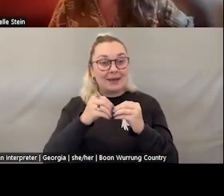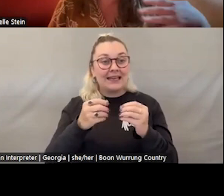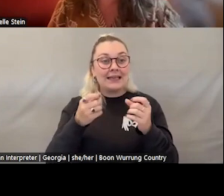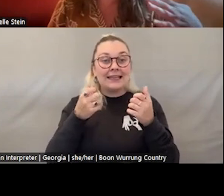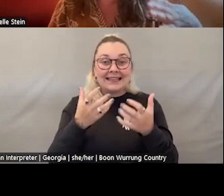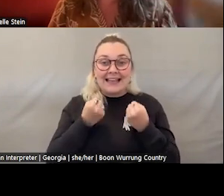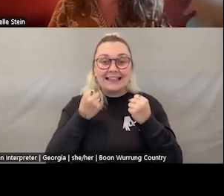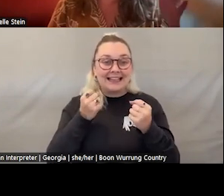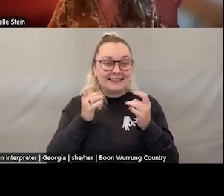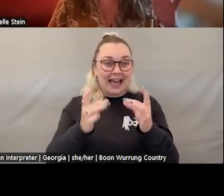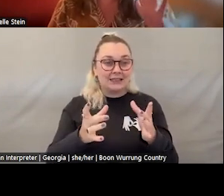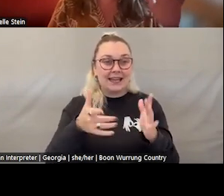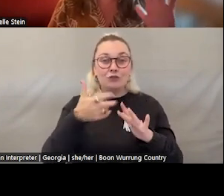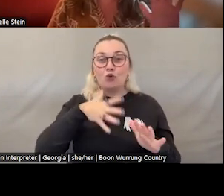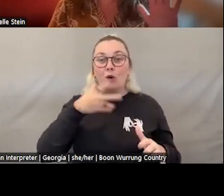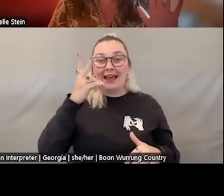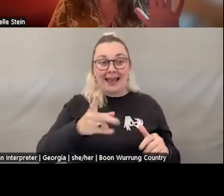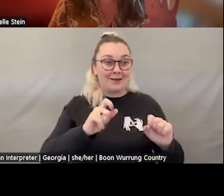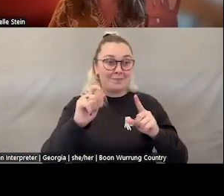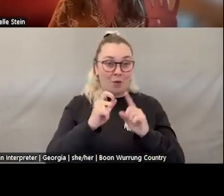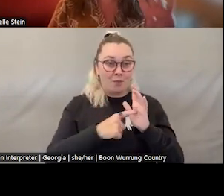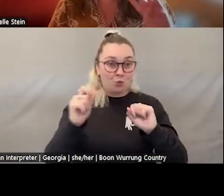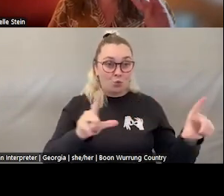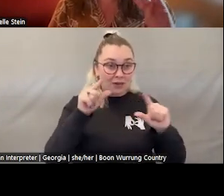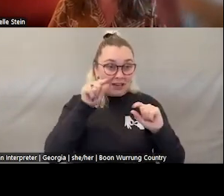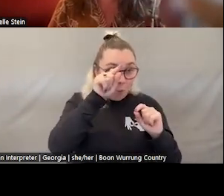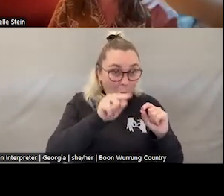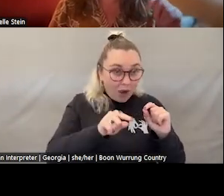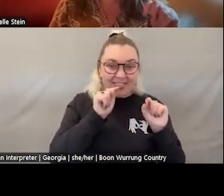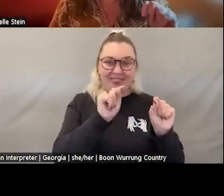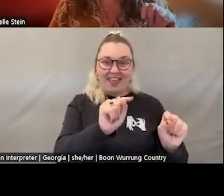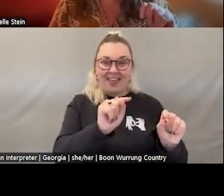trawl through all of the slides, all that is there for you on how to get started.